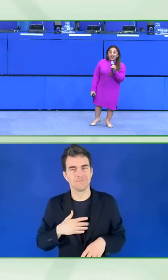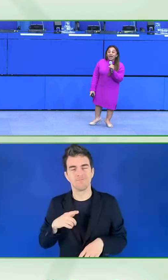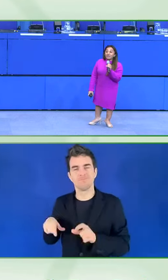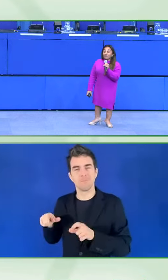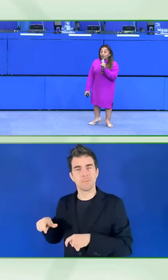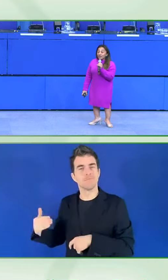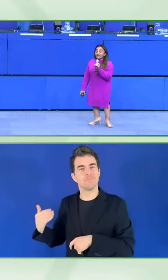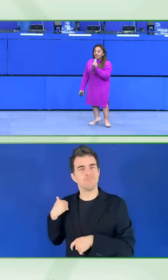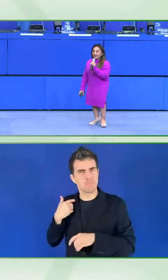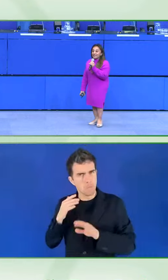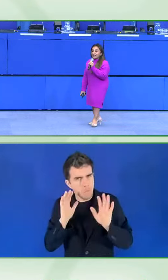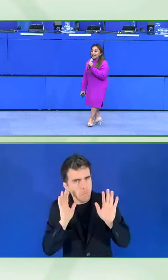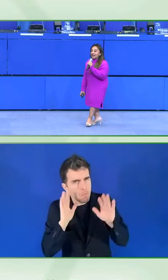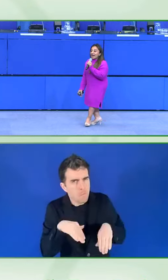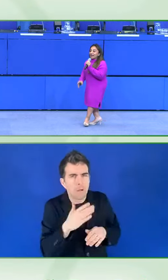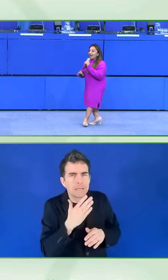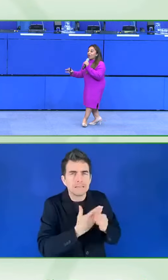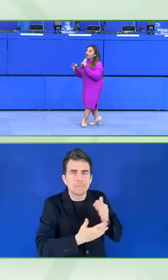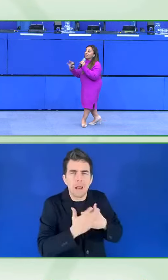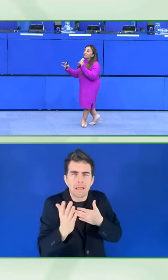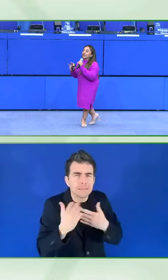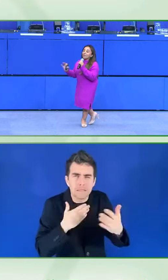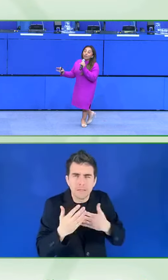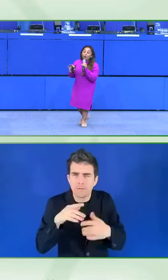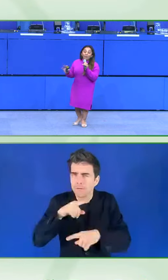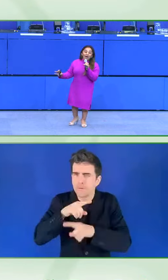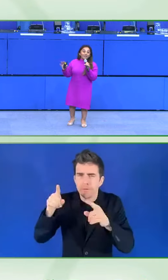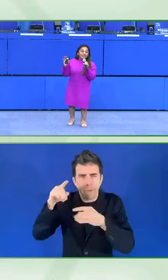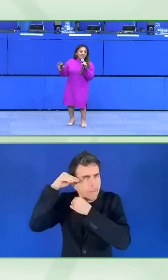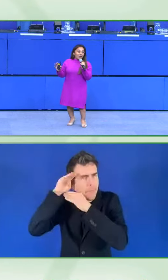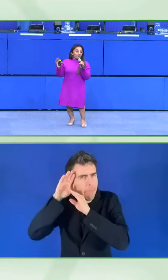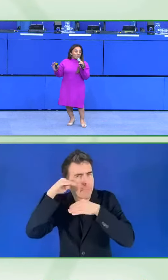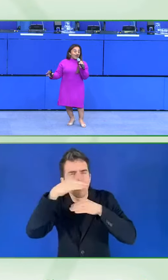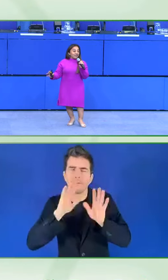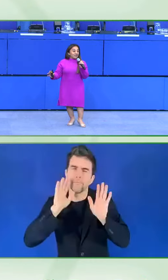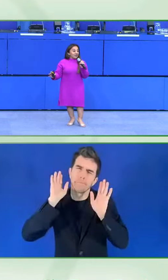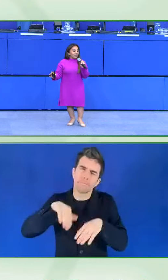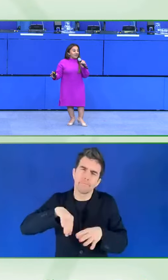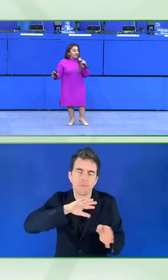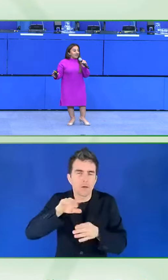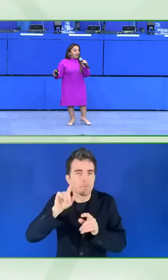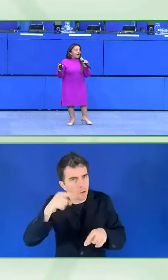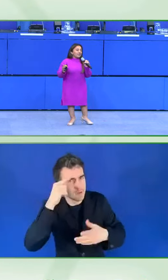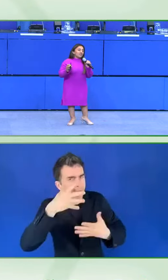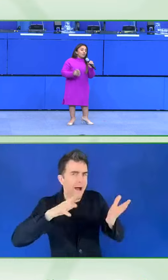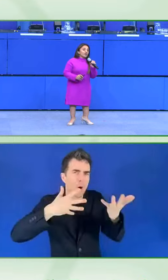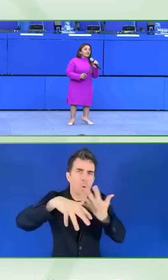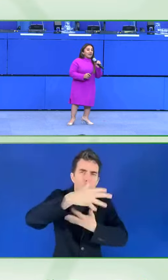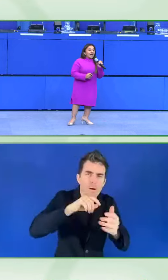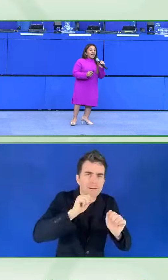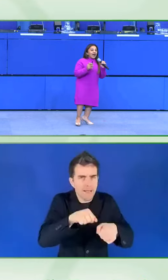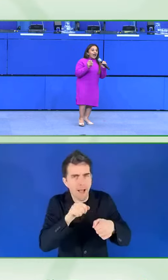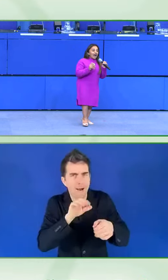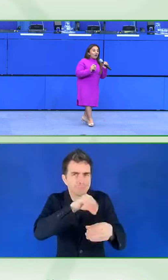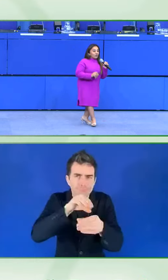I love the fact I got to do a job that I was not only good at but I challenged people's